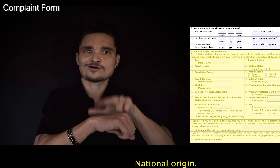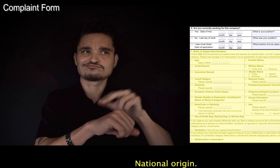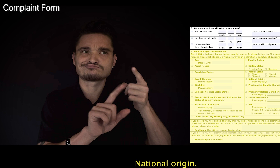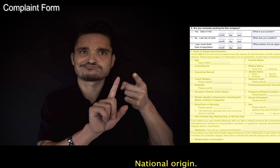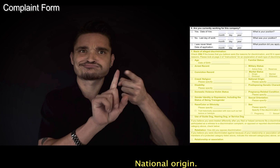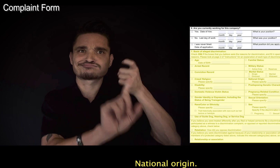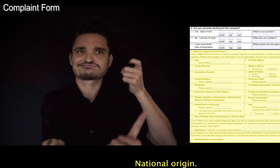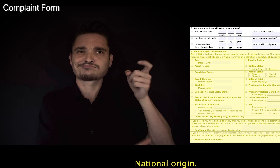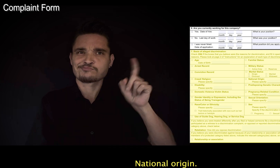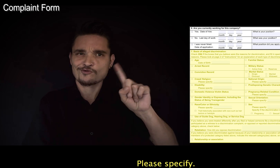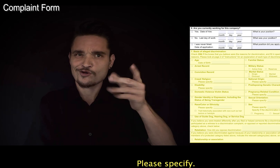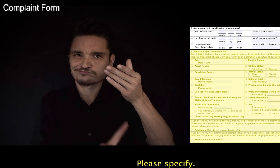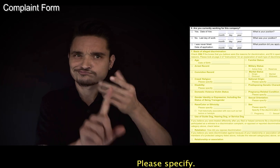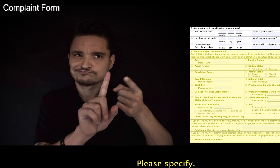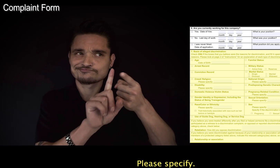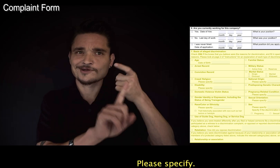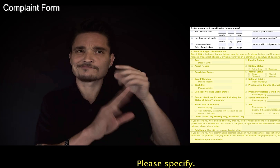National origin. Please specify.